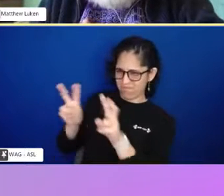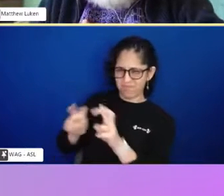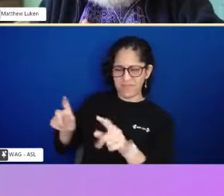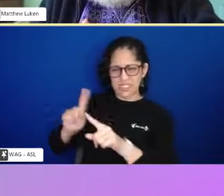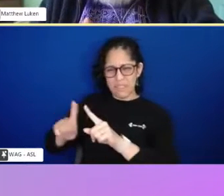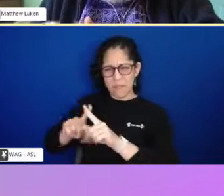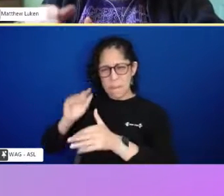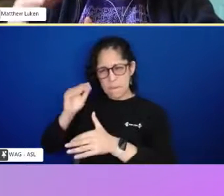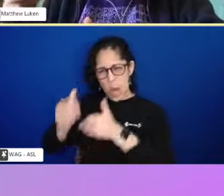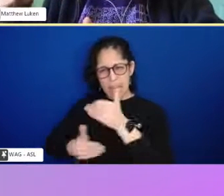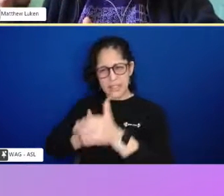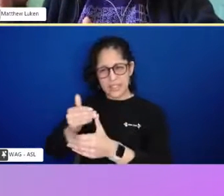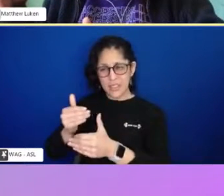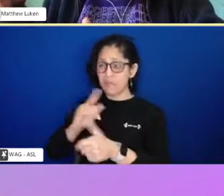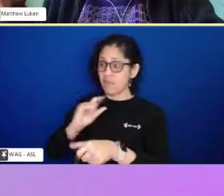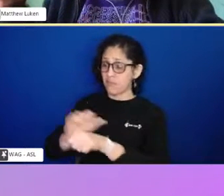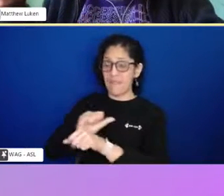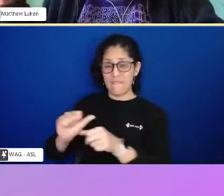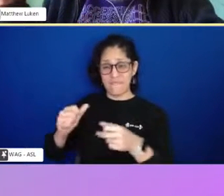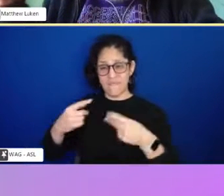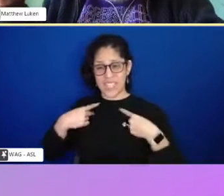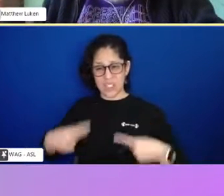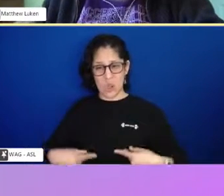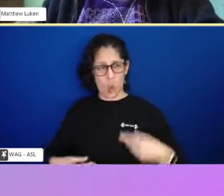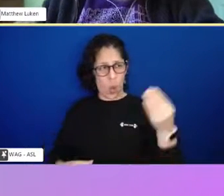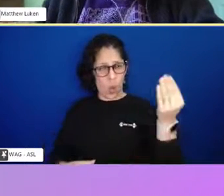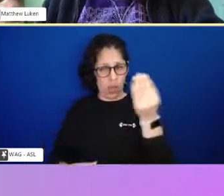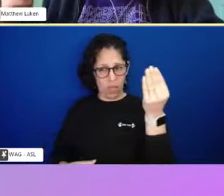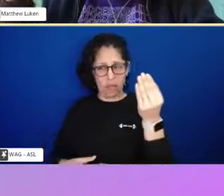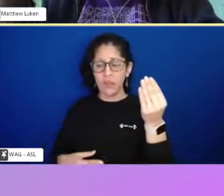called chief design officer, they are examining all of the